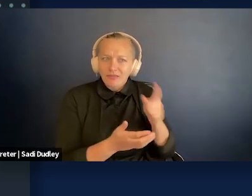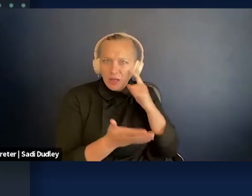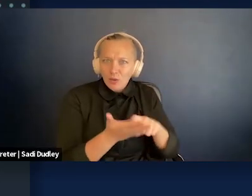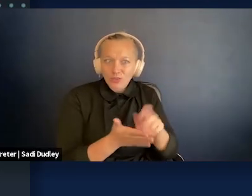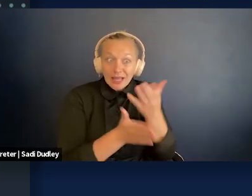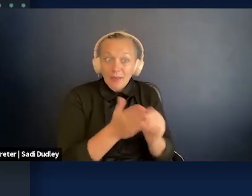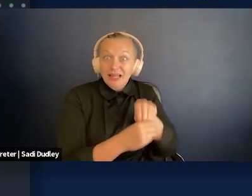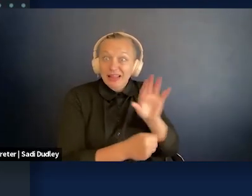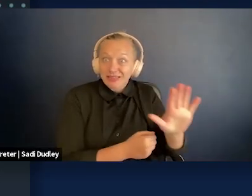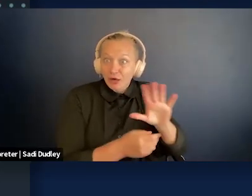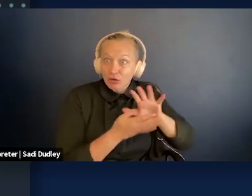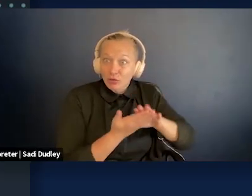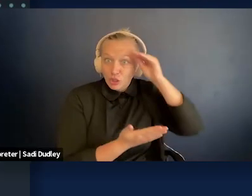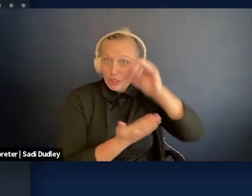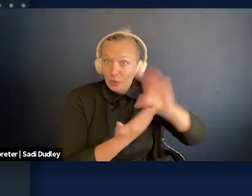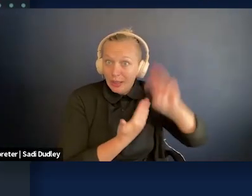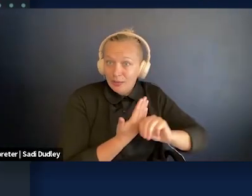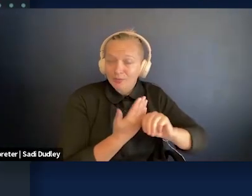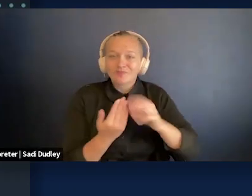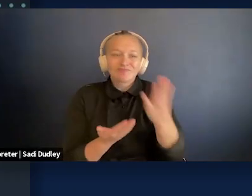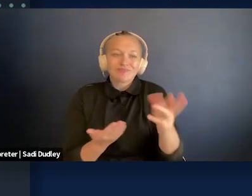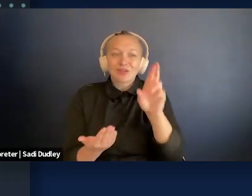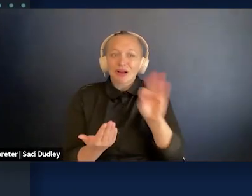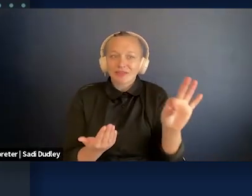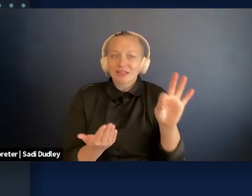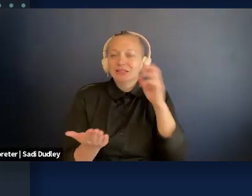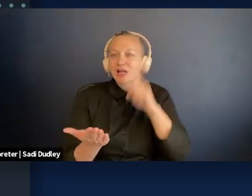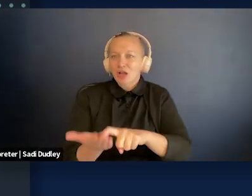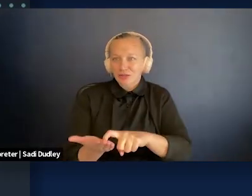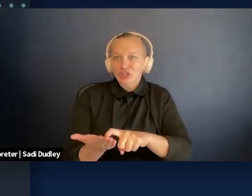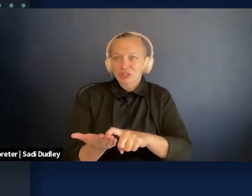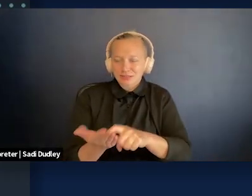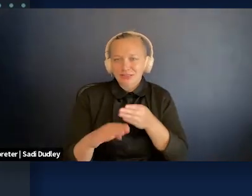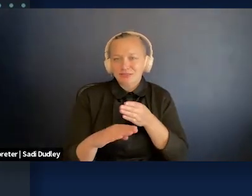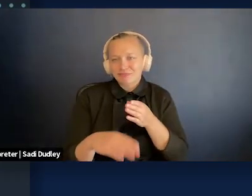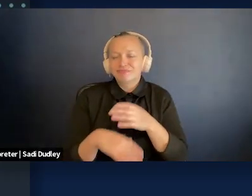Here are our references. And also some acknowledgements beyond the presenters themselves.